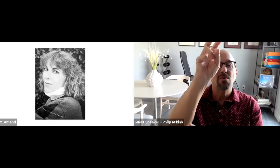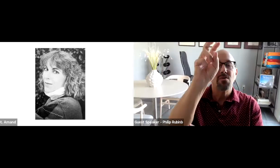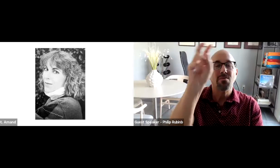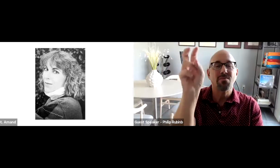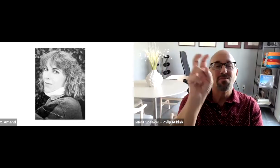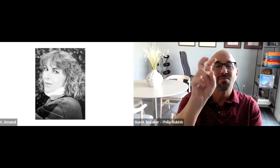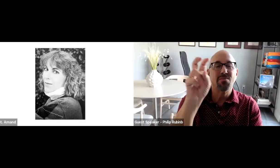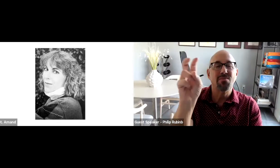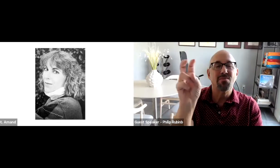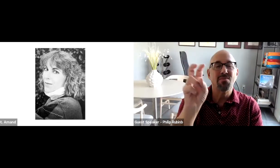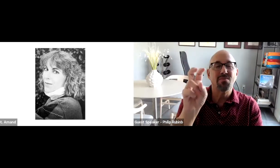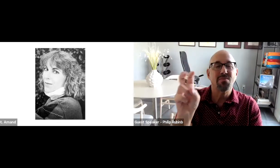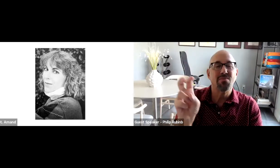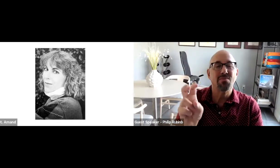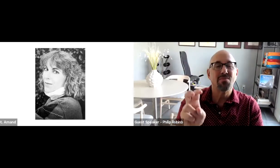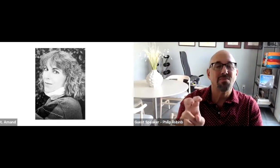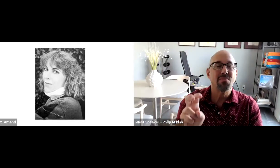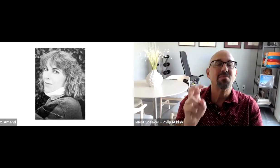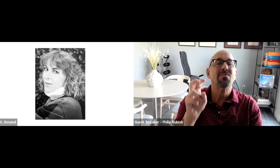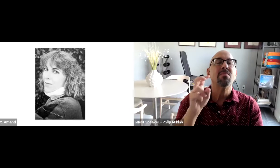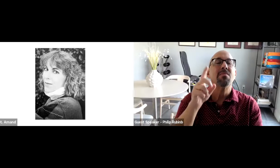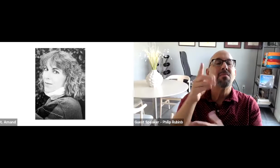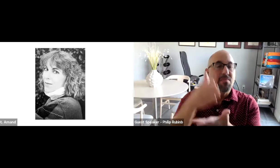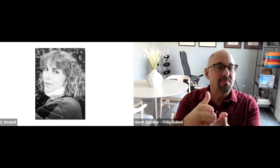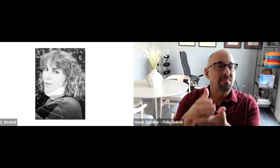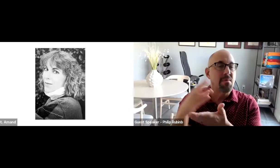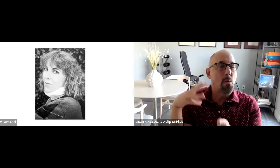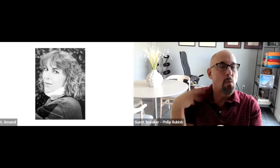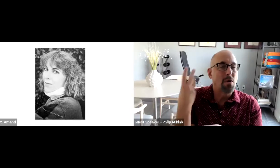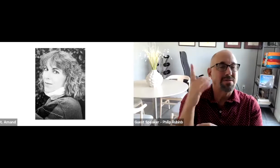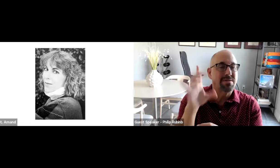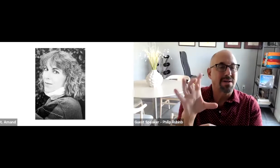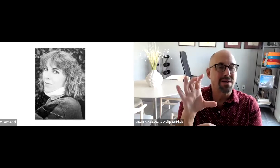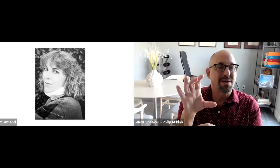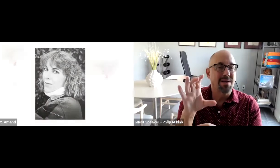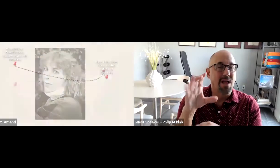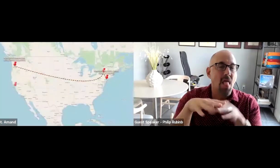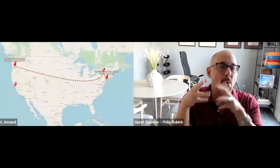Instead of driving straight to San Francisco, he decided to take a more roundabout way to get there,